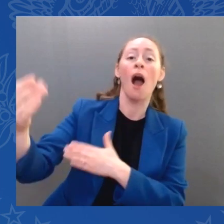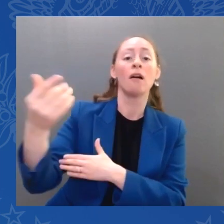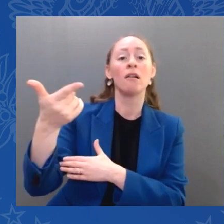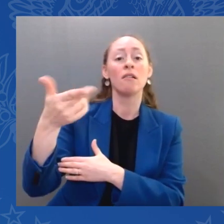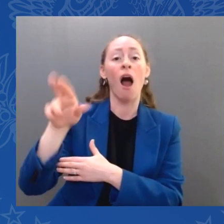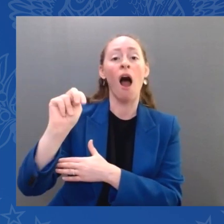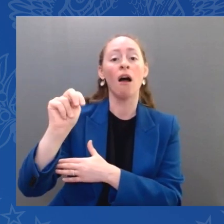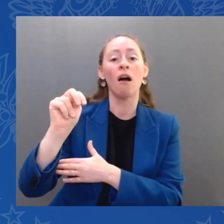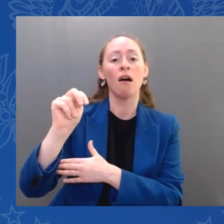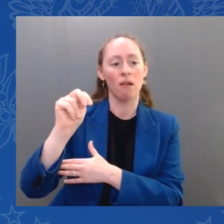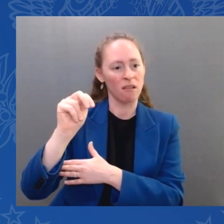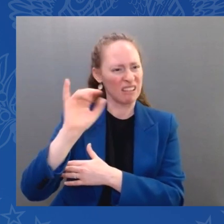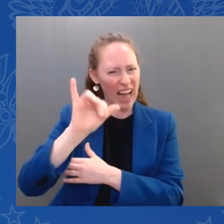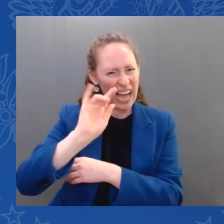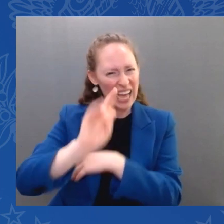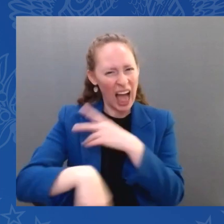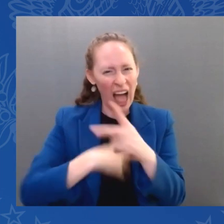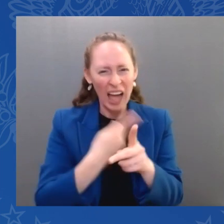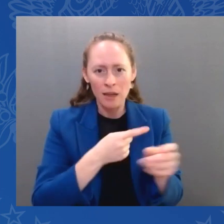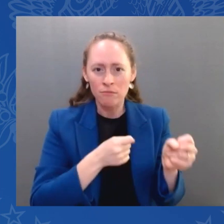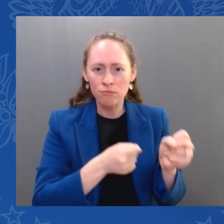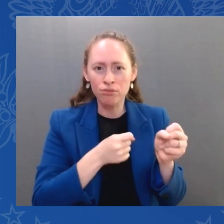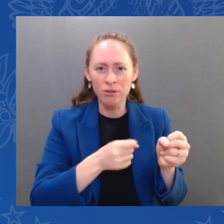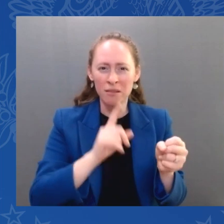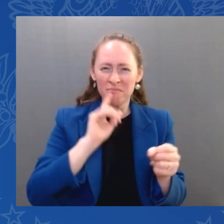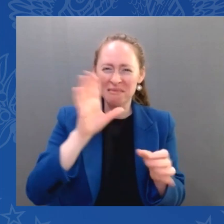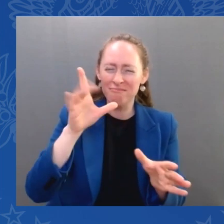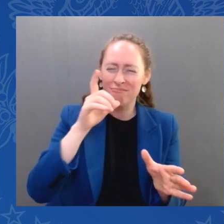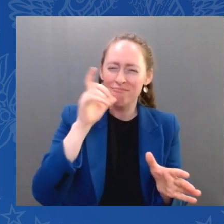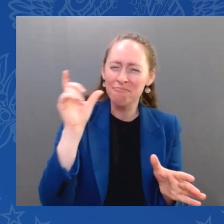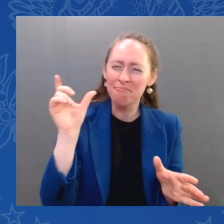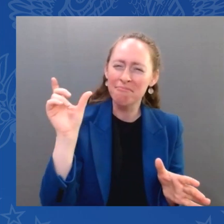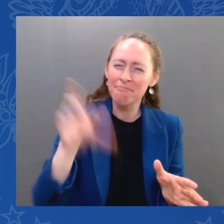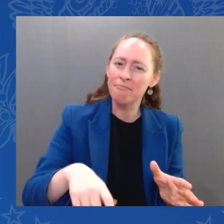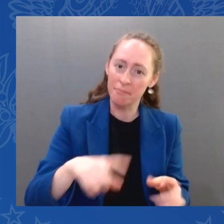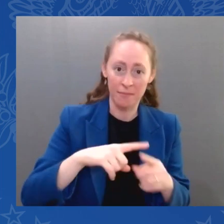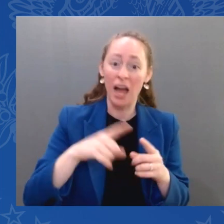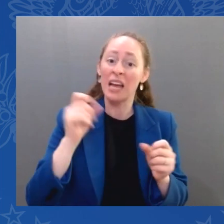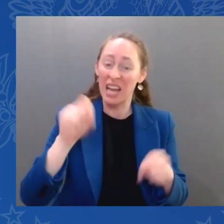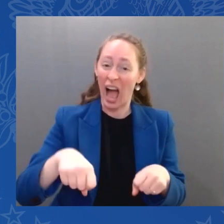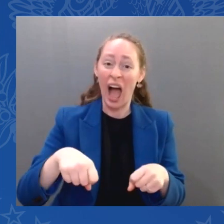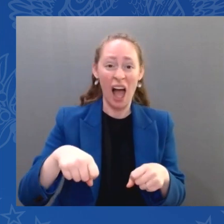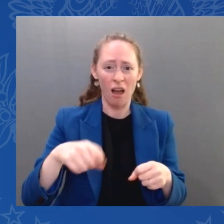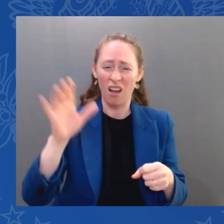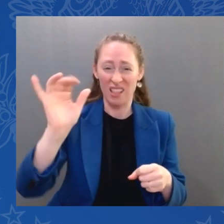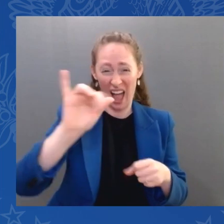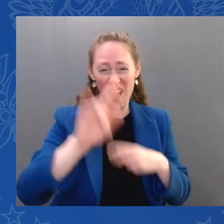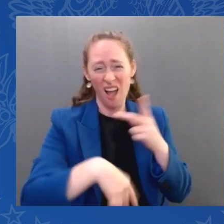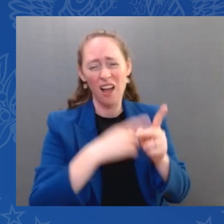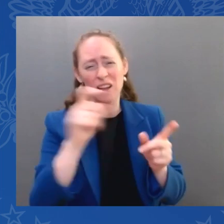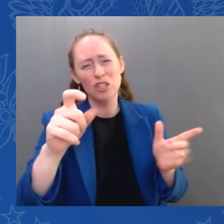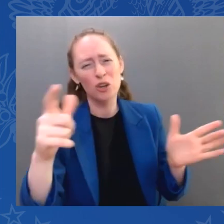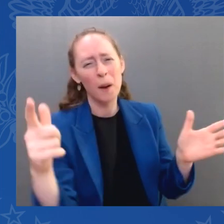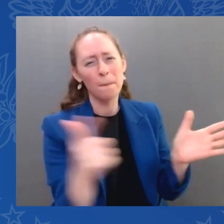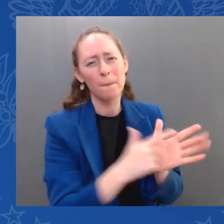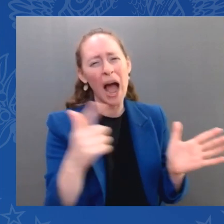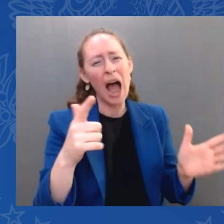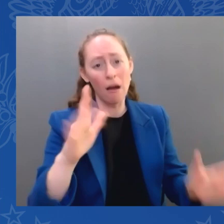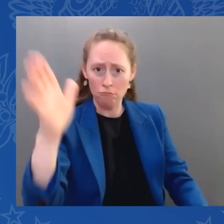They were banned. I led the fight in 1994. And then, under pressure from the NRA and the gun manufacturers and others,